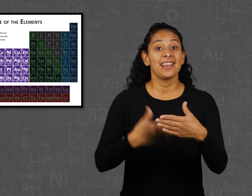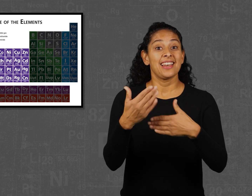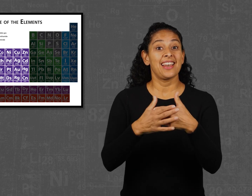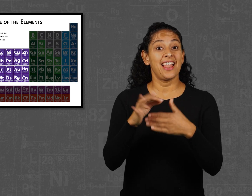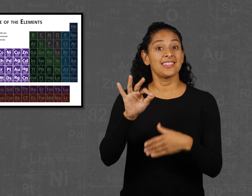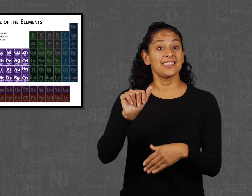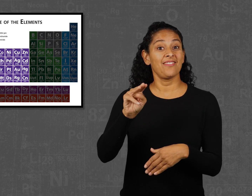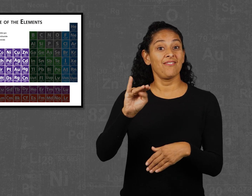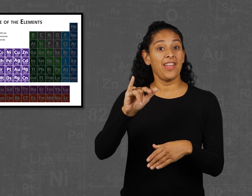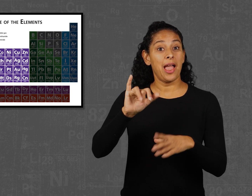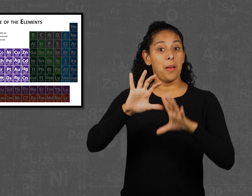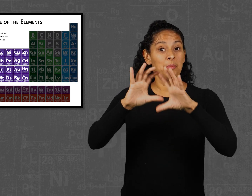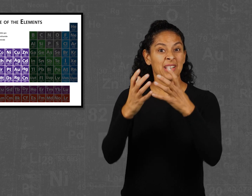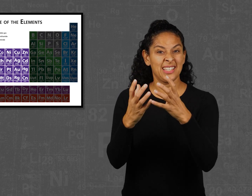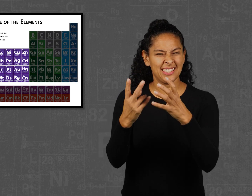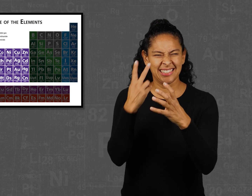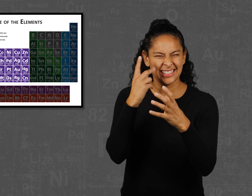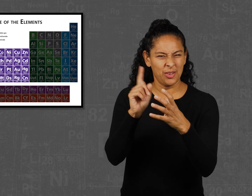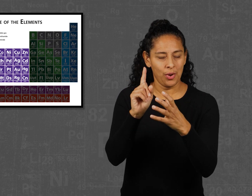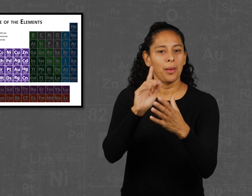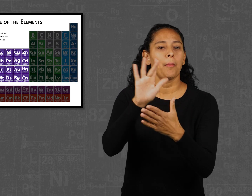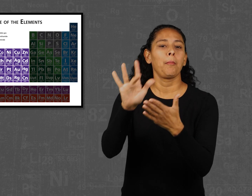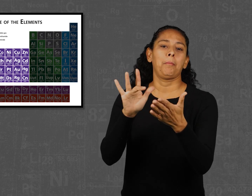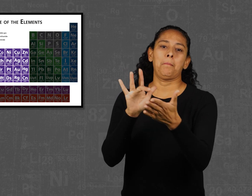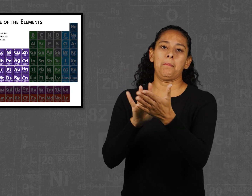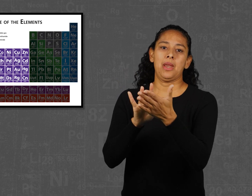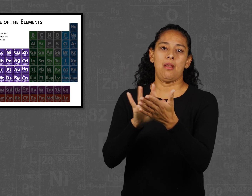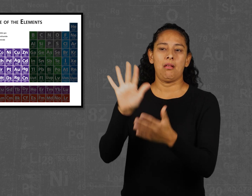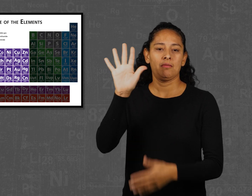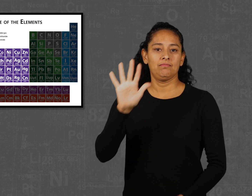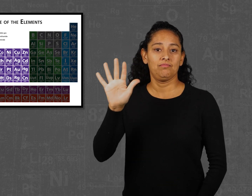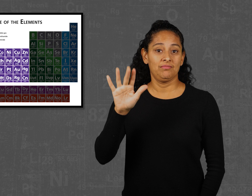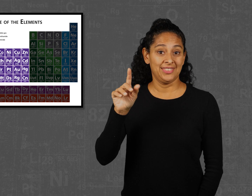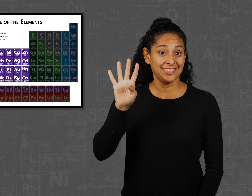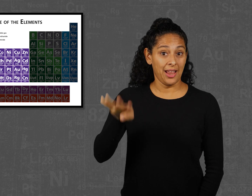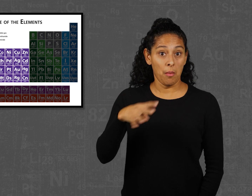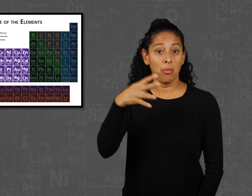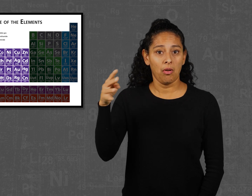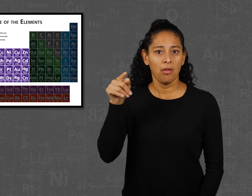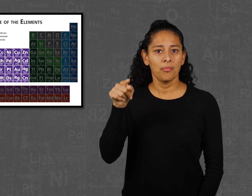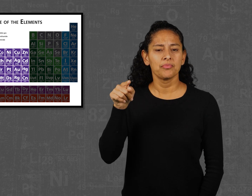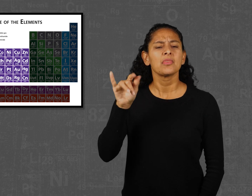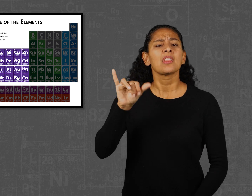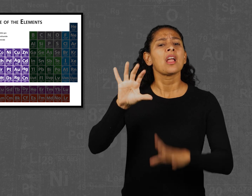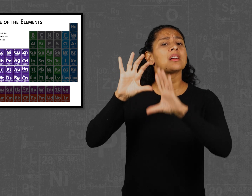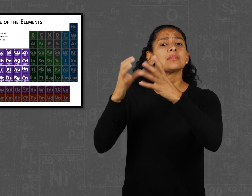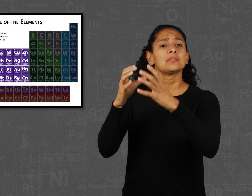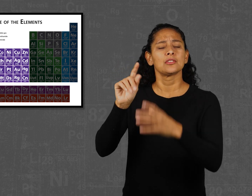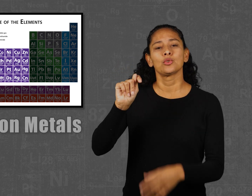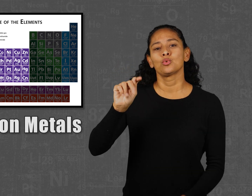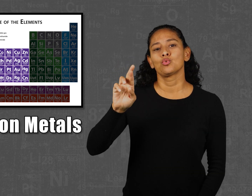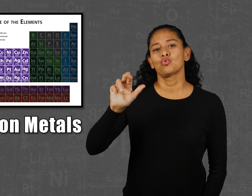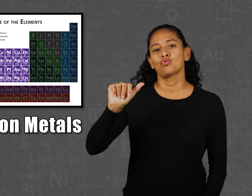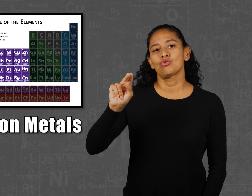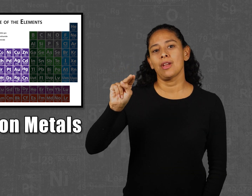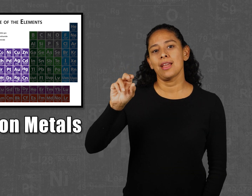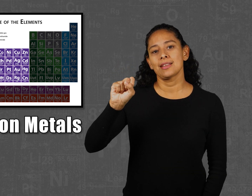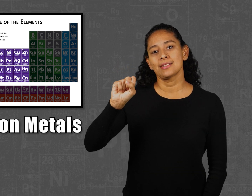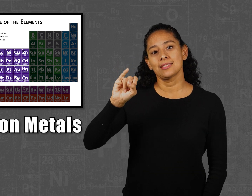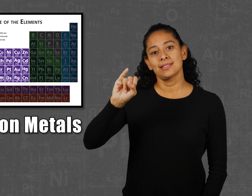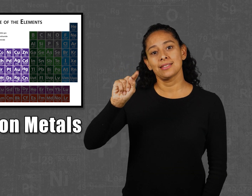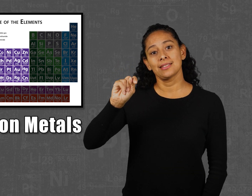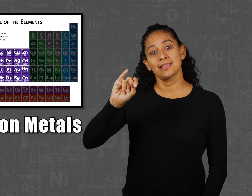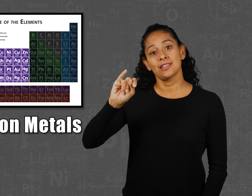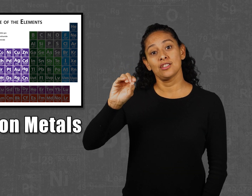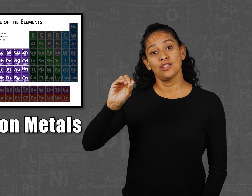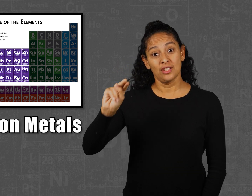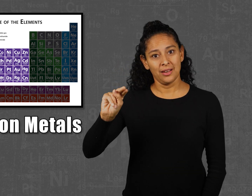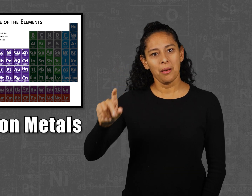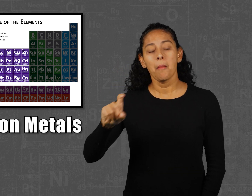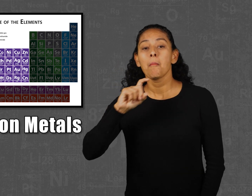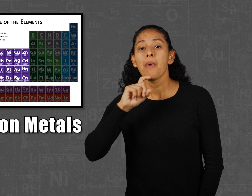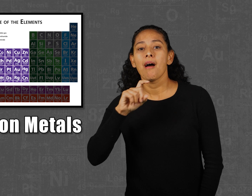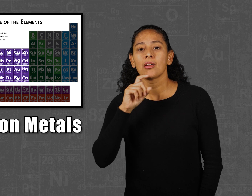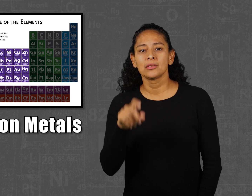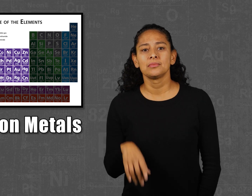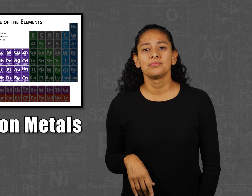The next family you see in the middle of the table contains Transition metals.